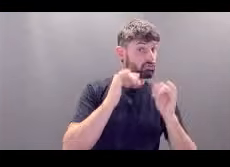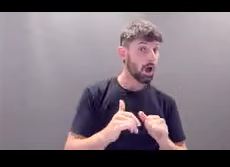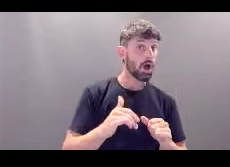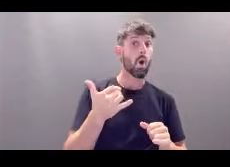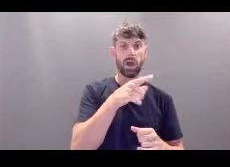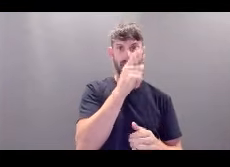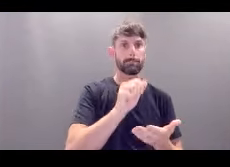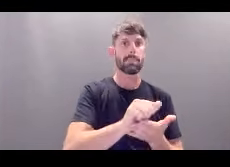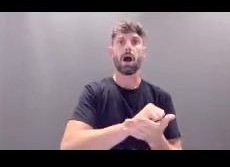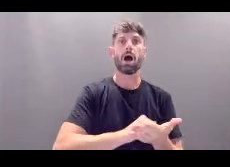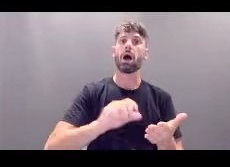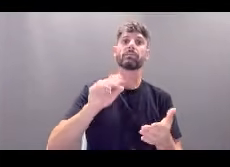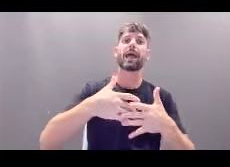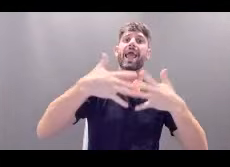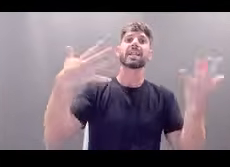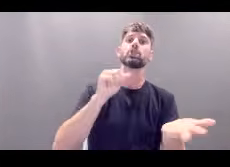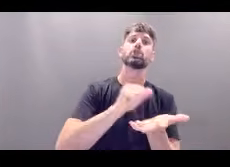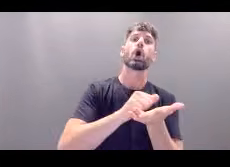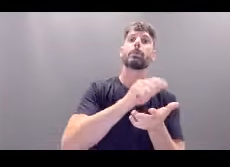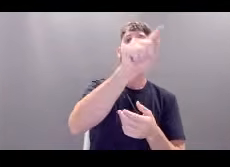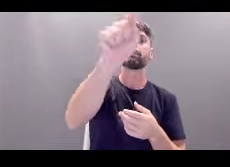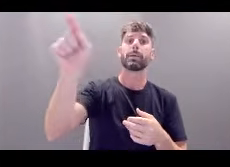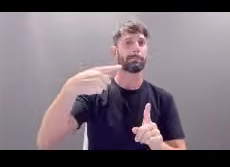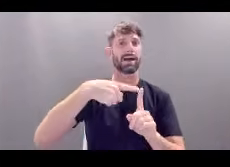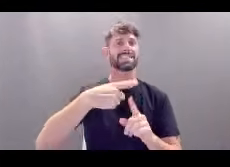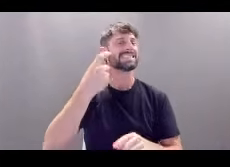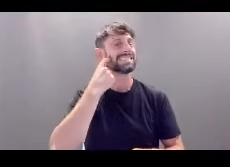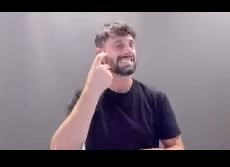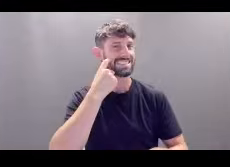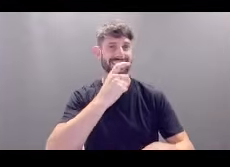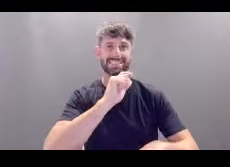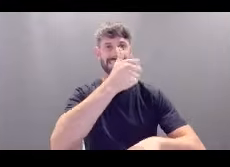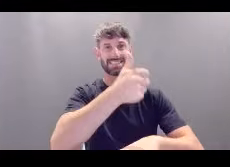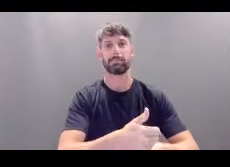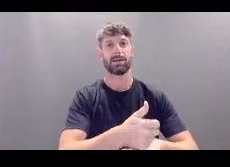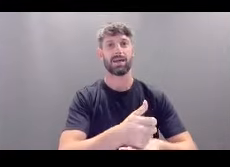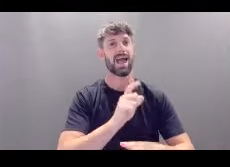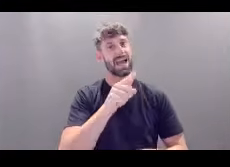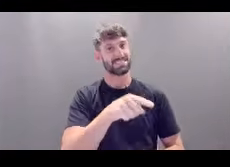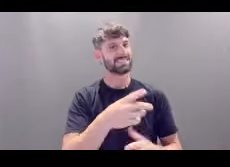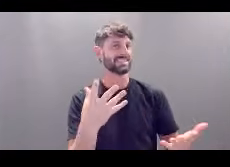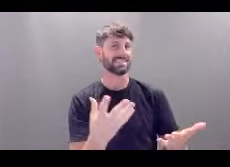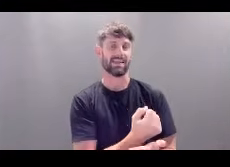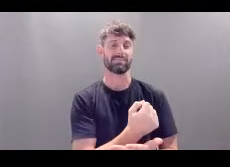a retail store, and they're easy to set up and safe to use without professional advice.